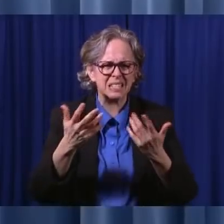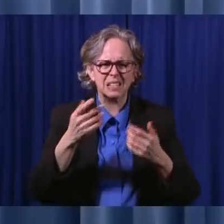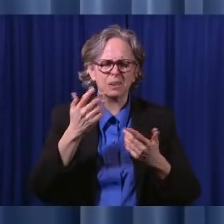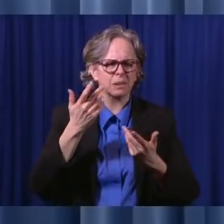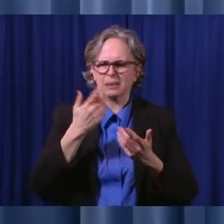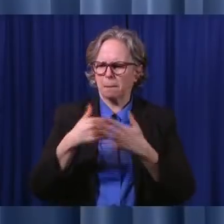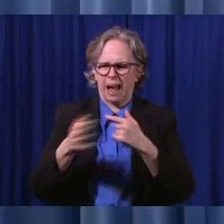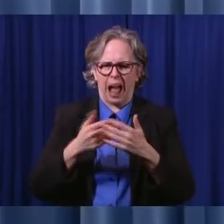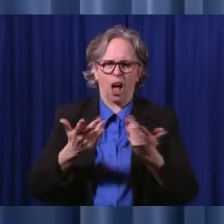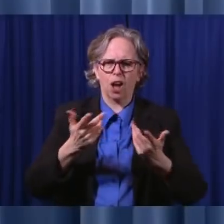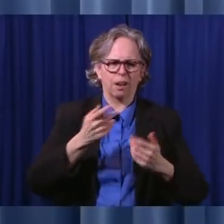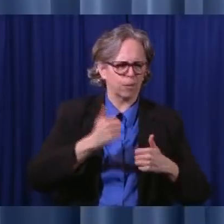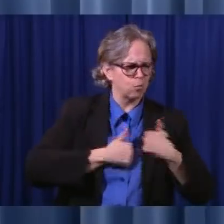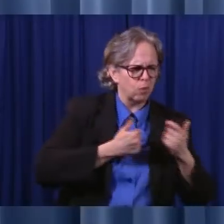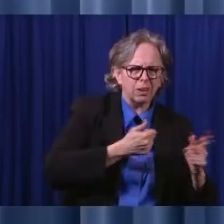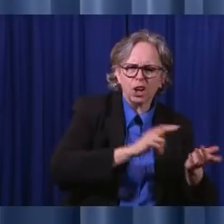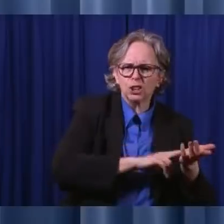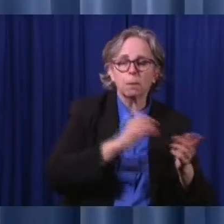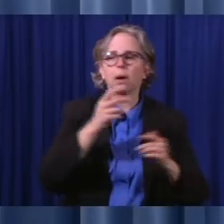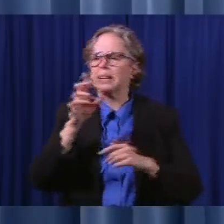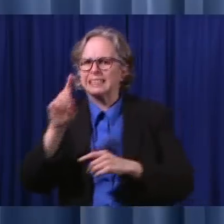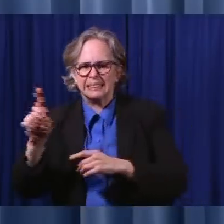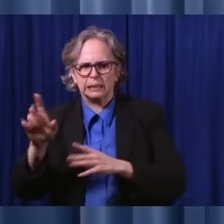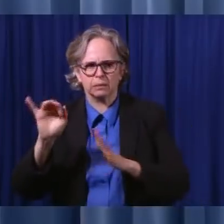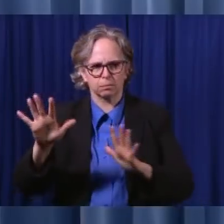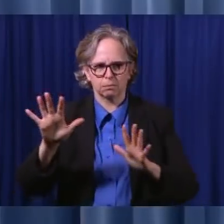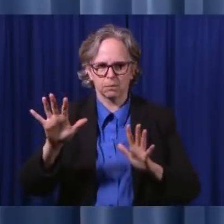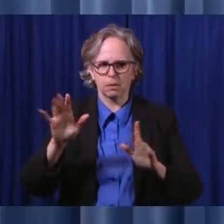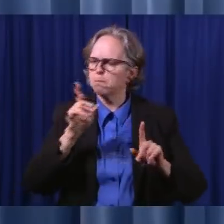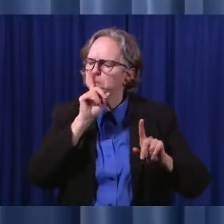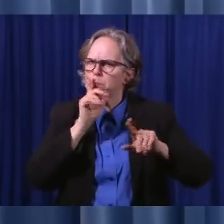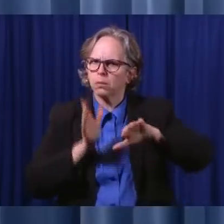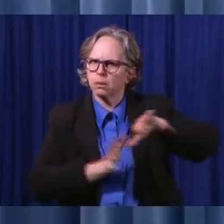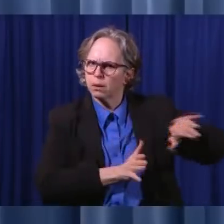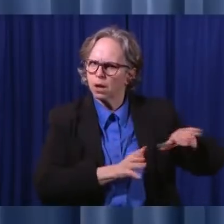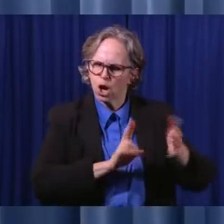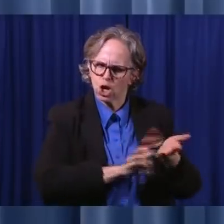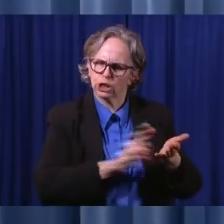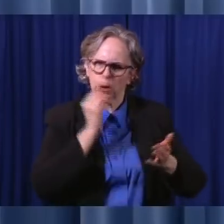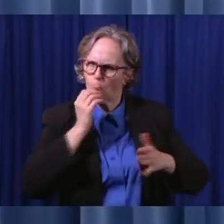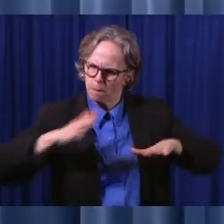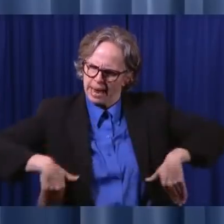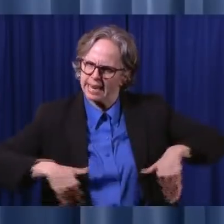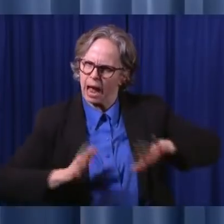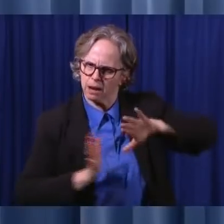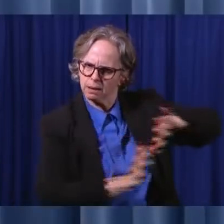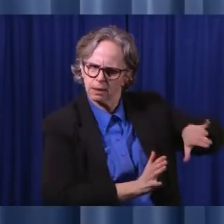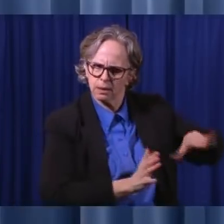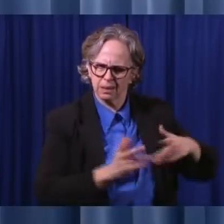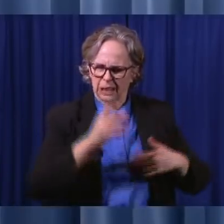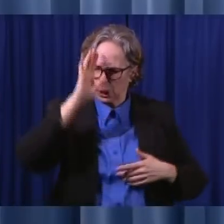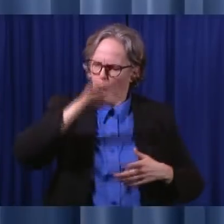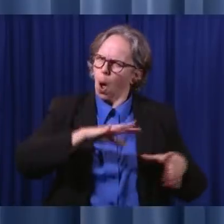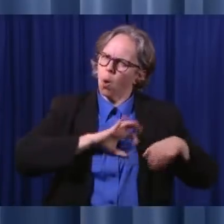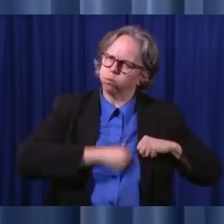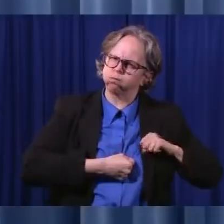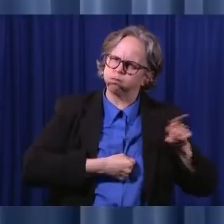TO CONNECT WITH THE FAMILY MEMBERS THE SAME WAY THAT AN ASSISTED LIVING FACILITIES. WE'RE GOING TO START WITH THOSE